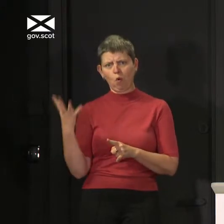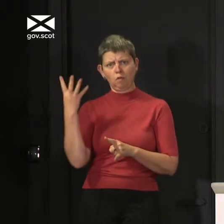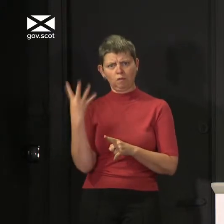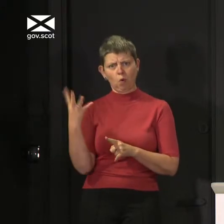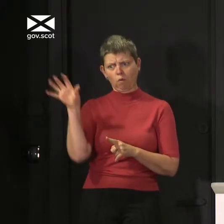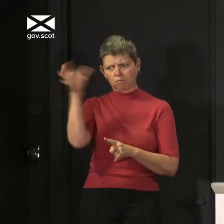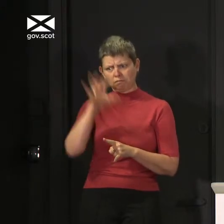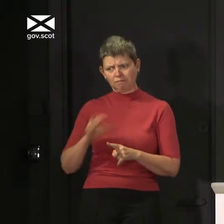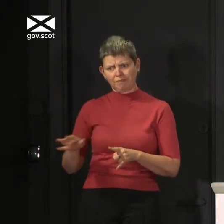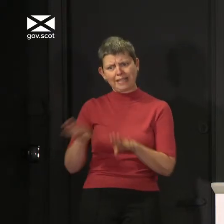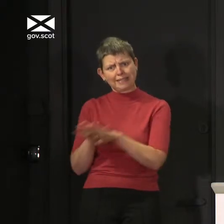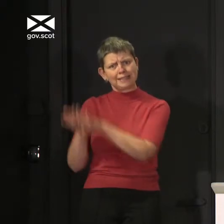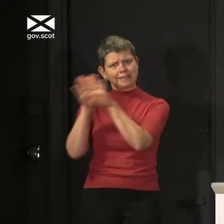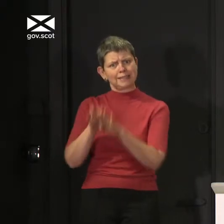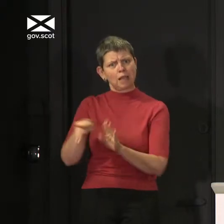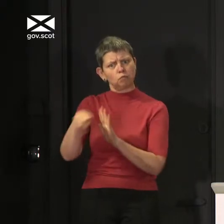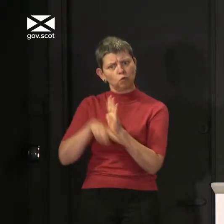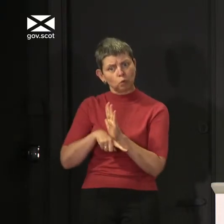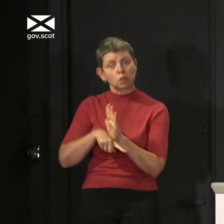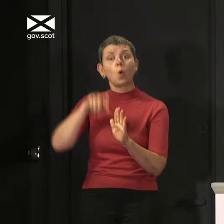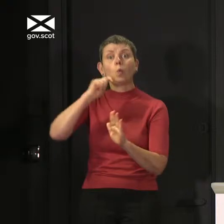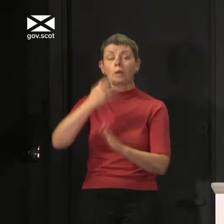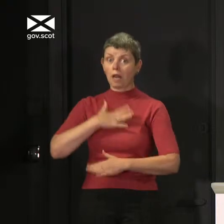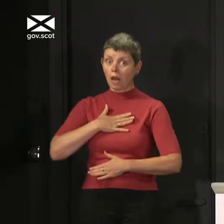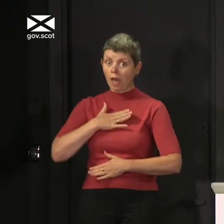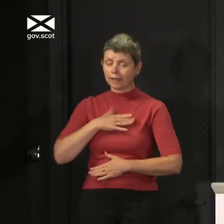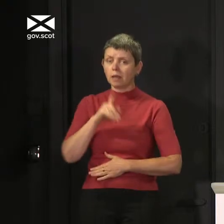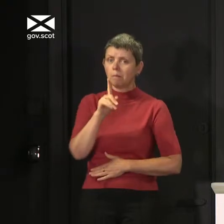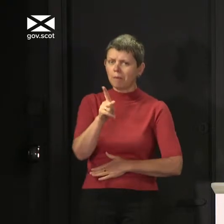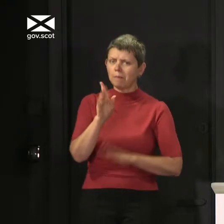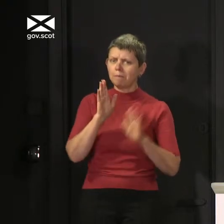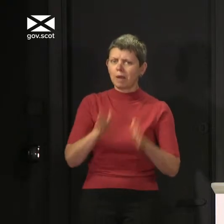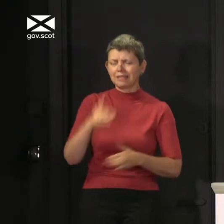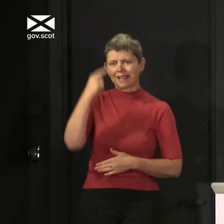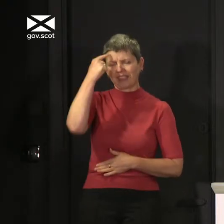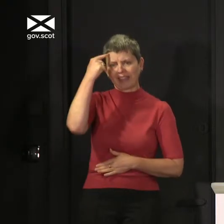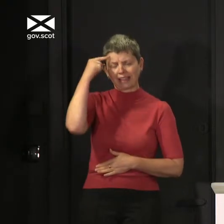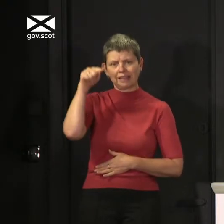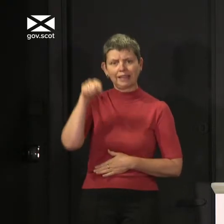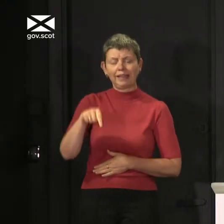are obvious, an added factor we have to consider is that we are not dealing with a uniform